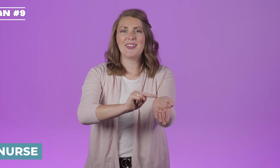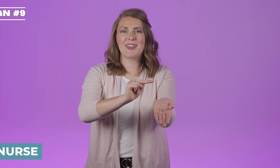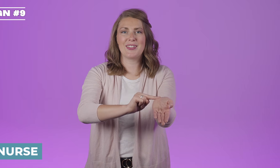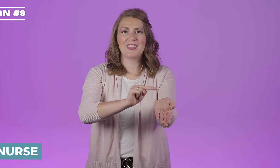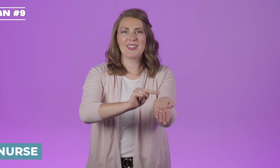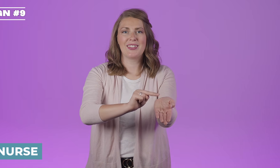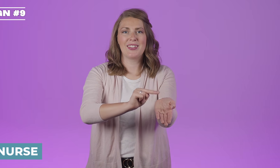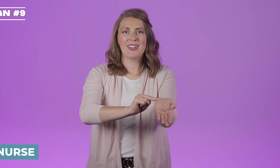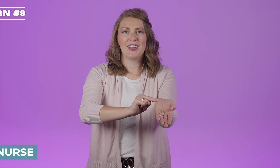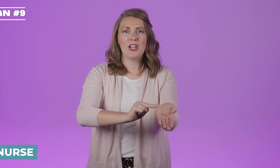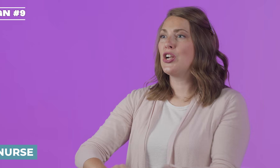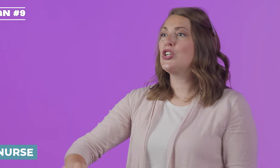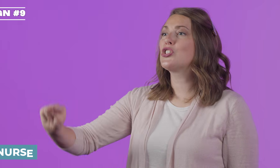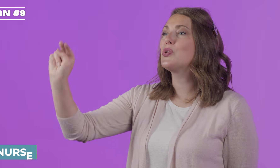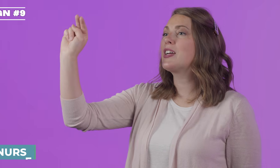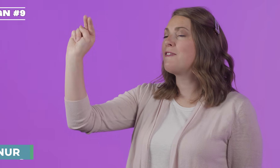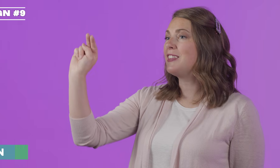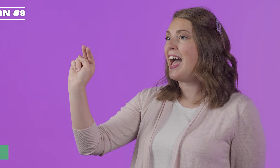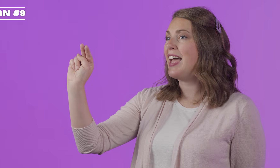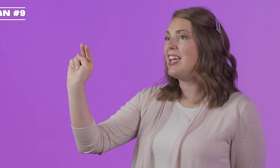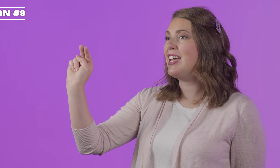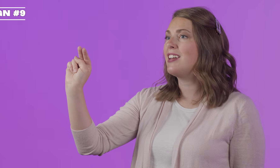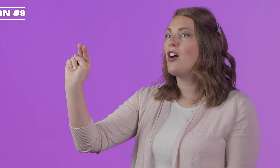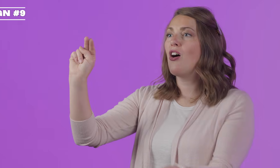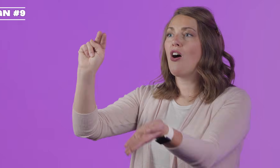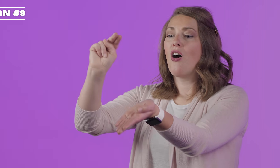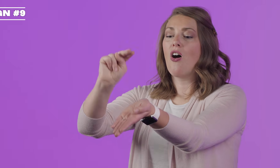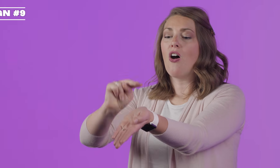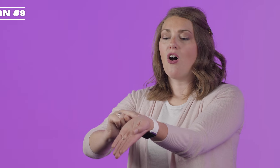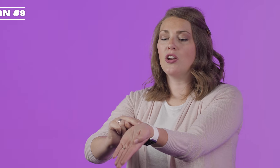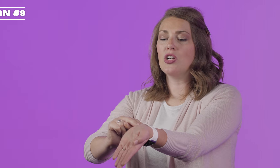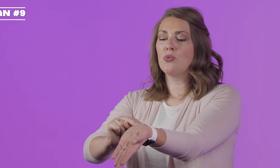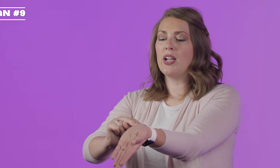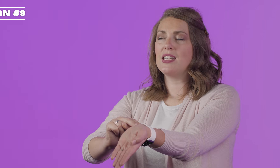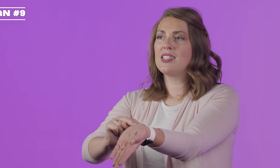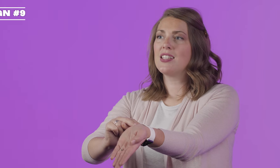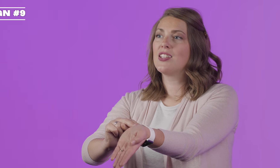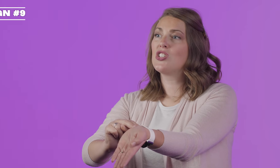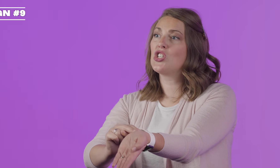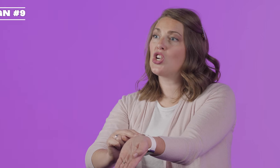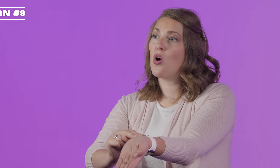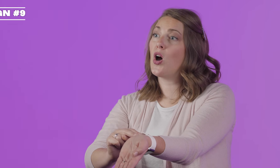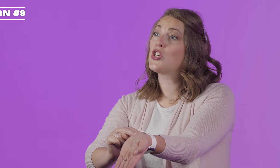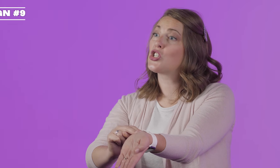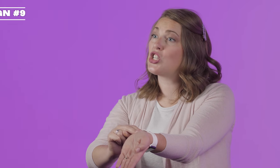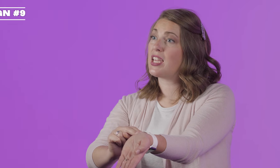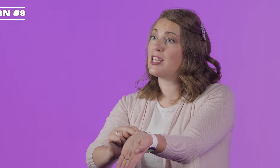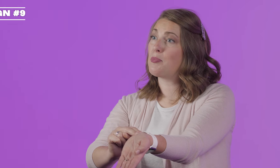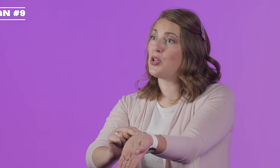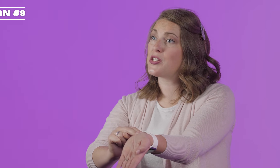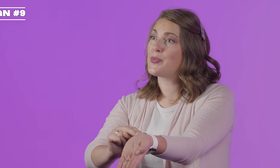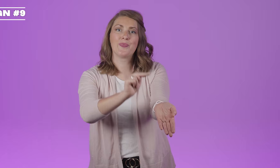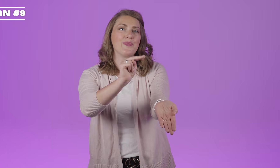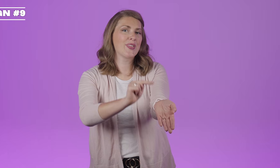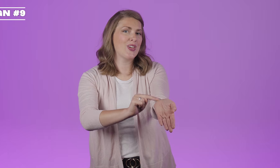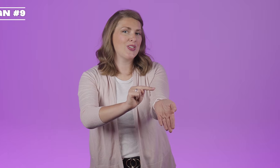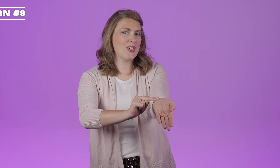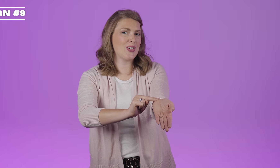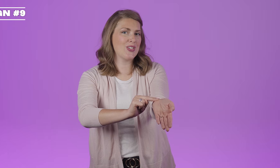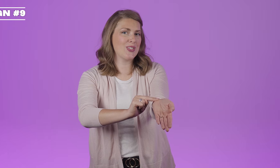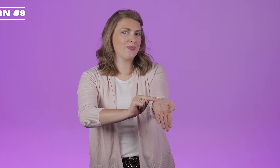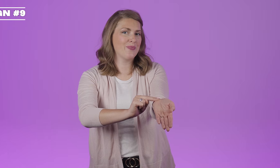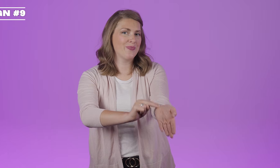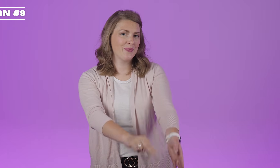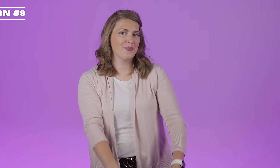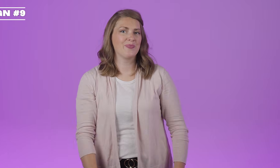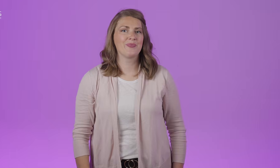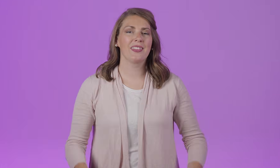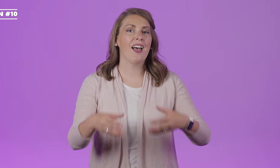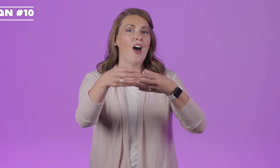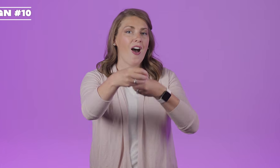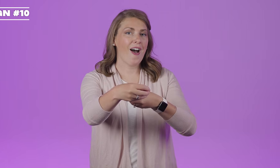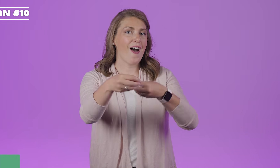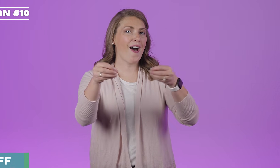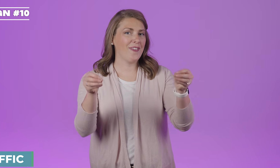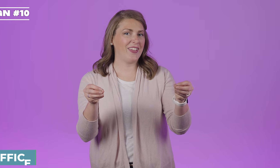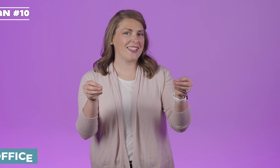nurse, you're doing a flat N on your wrist to show a nurse checking the pulse, nurse. Office,